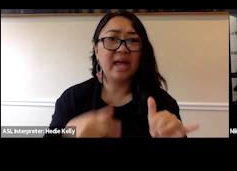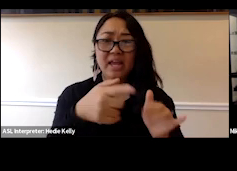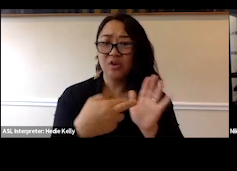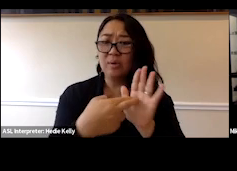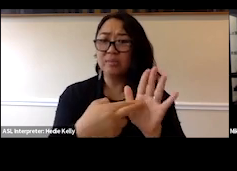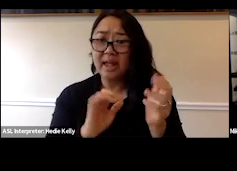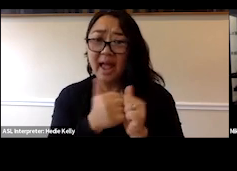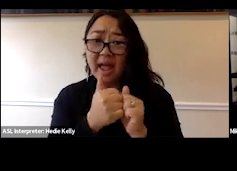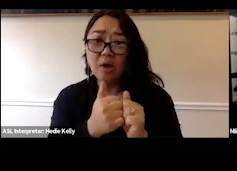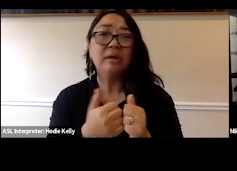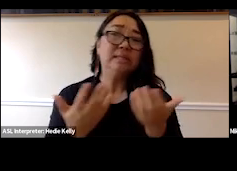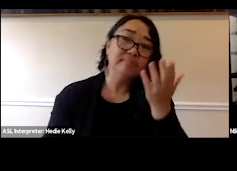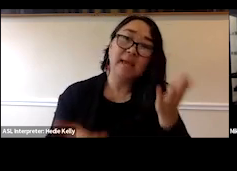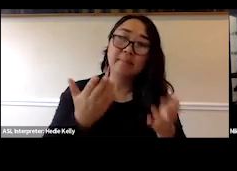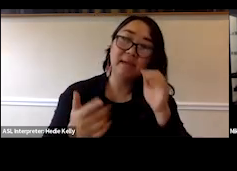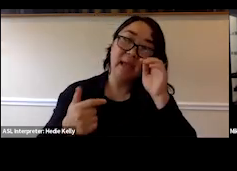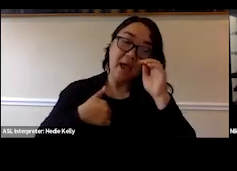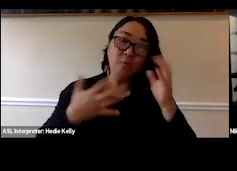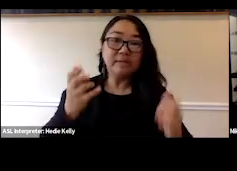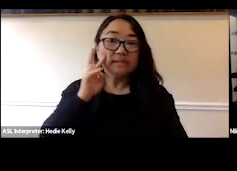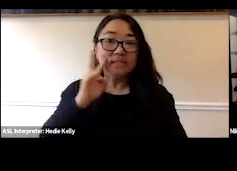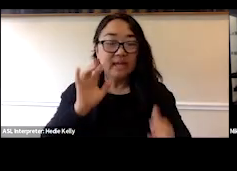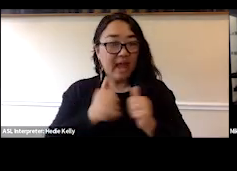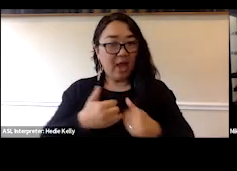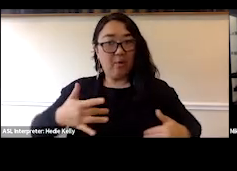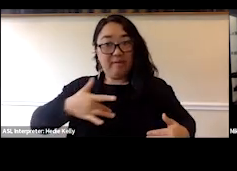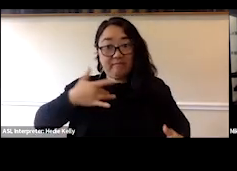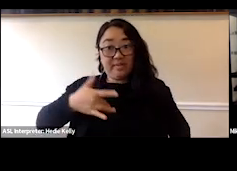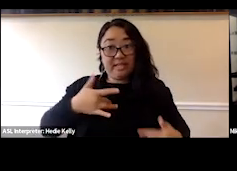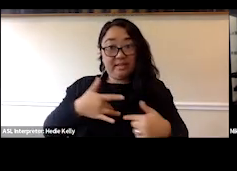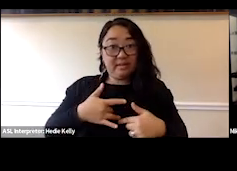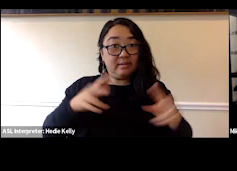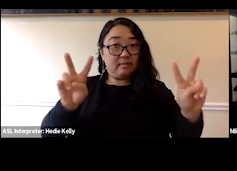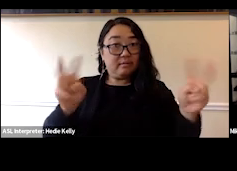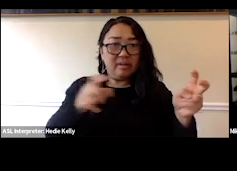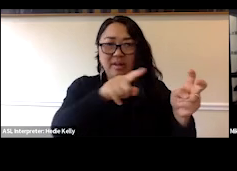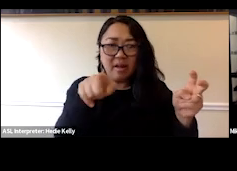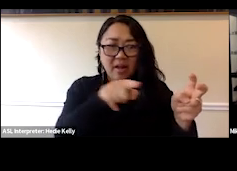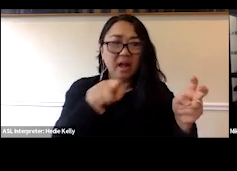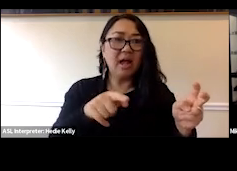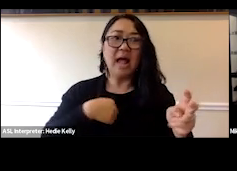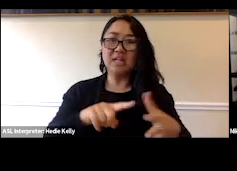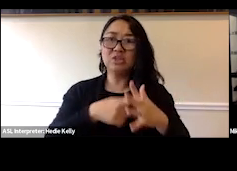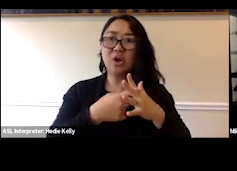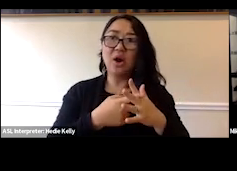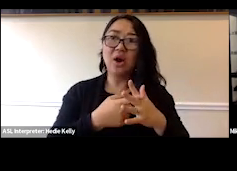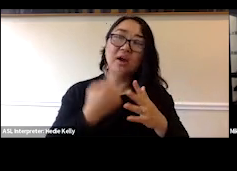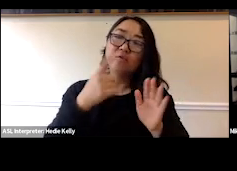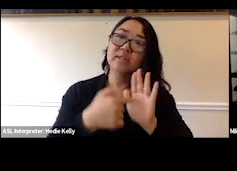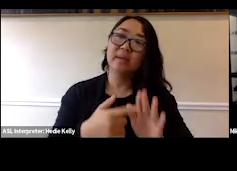If I want to see what how does it feel is like on this document. I'm going to start, for instance, if I just put my cursor right